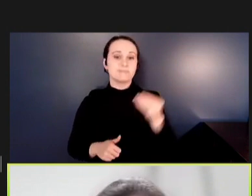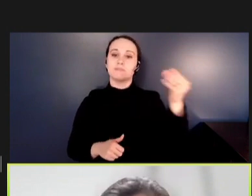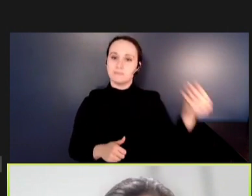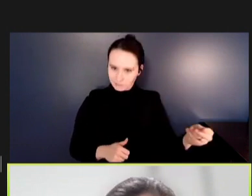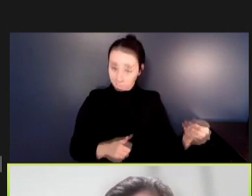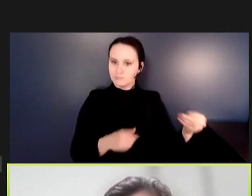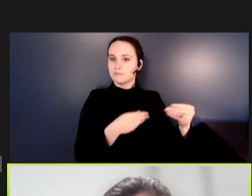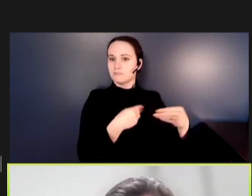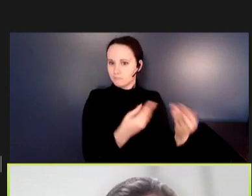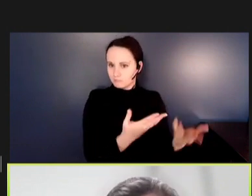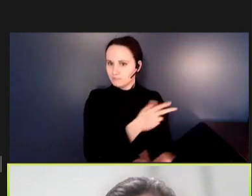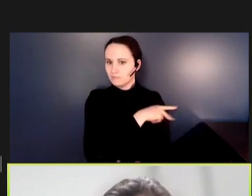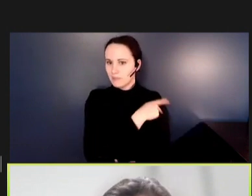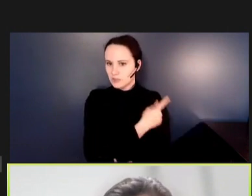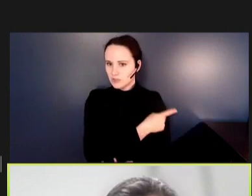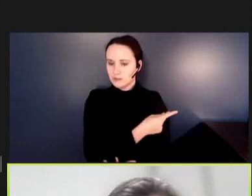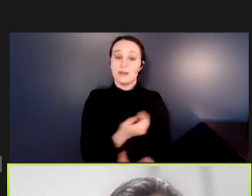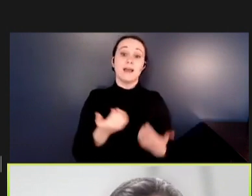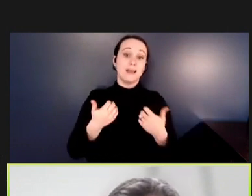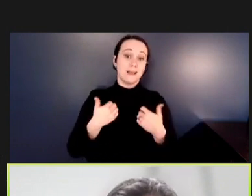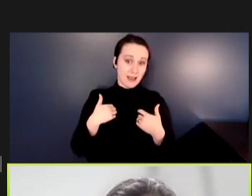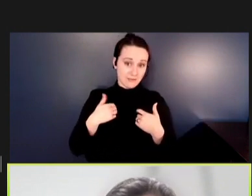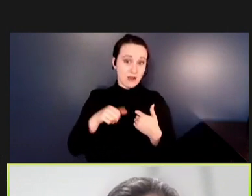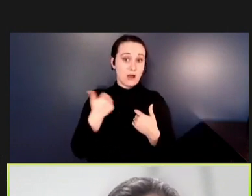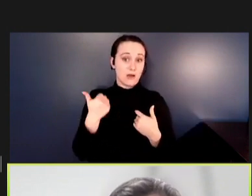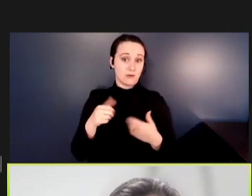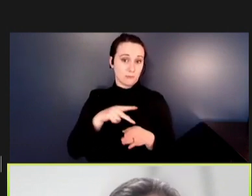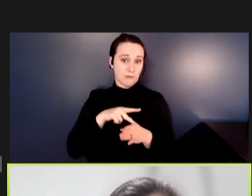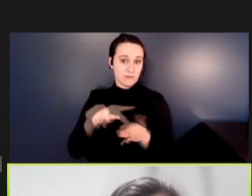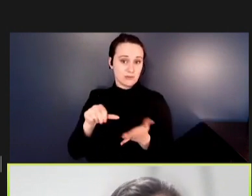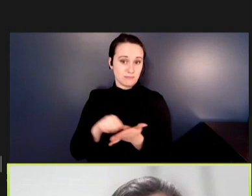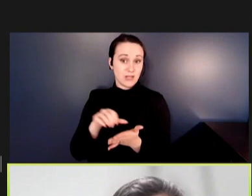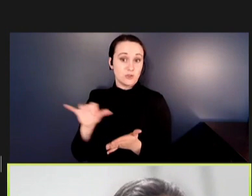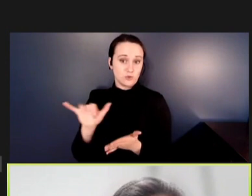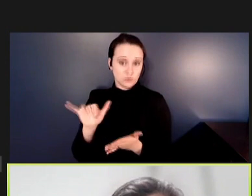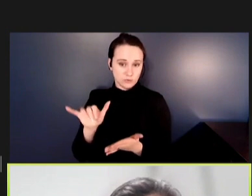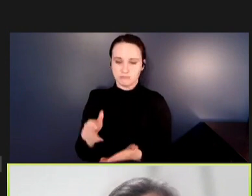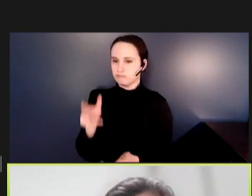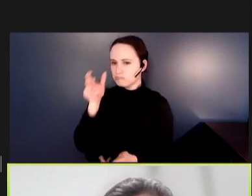a professional page where you can also have all the information you need. ACOG also has a